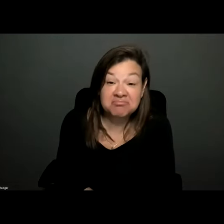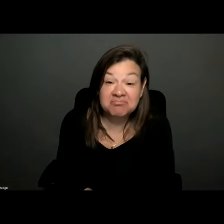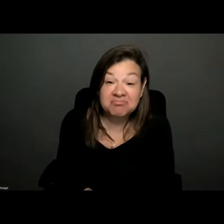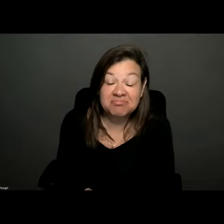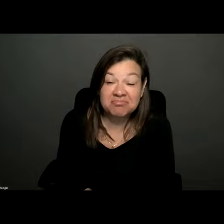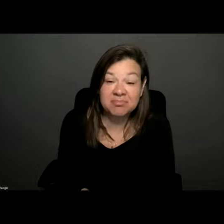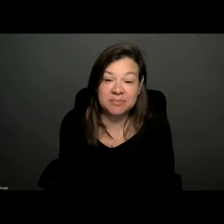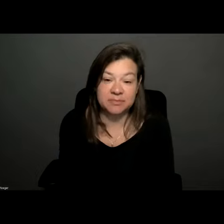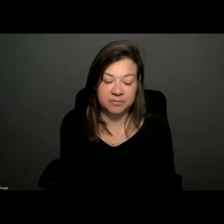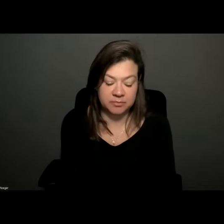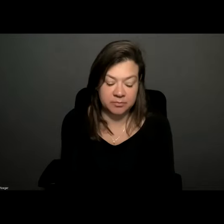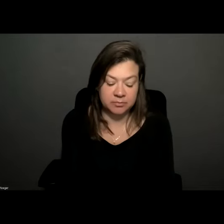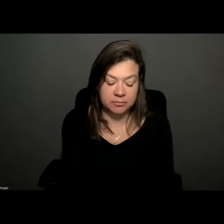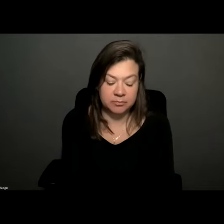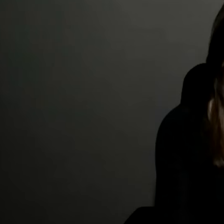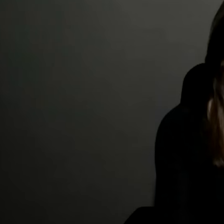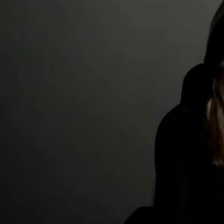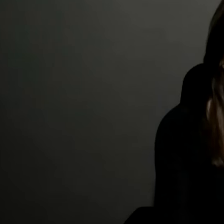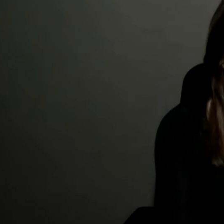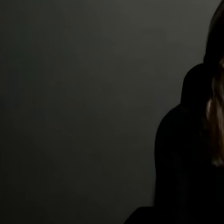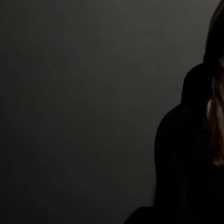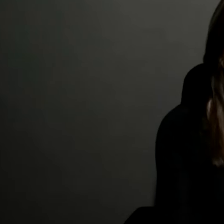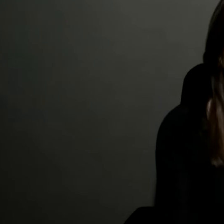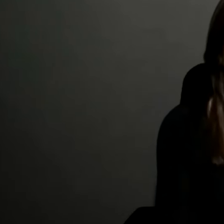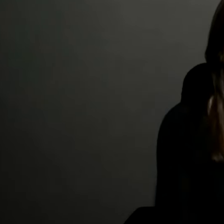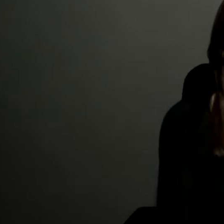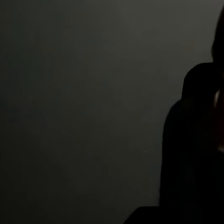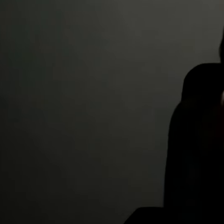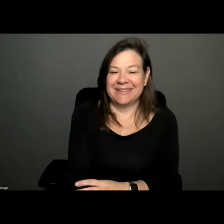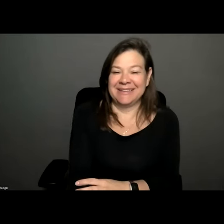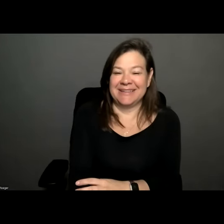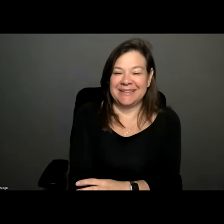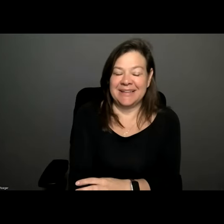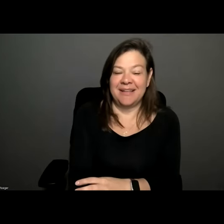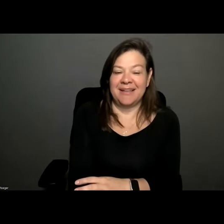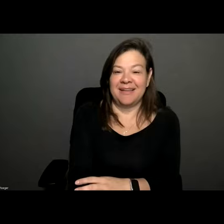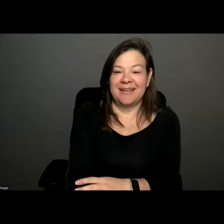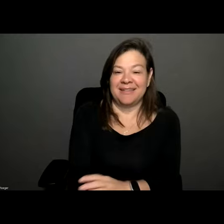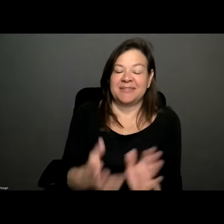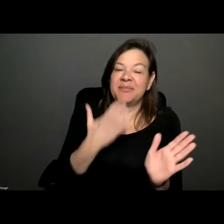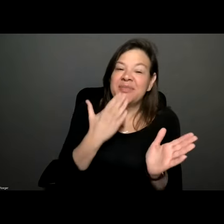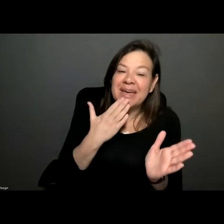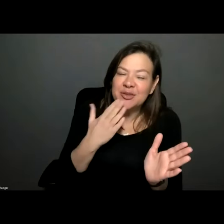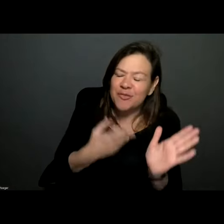Yeah, thank you. Thank you for that honest answer. Adrian, can you talk a little bit